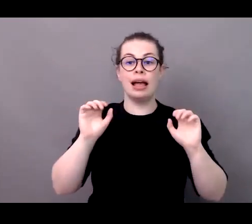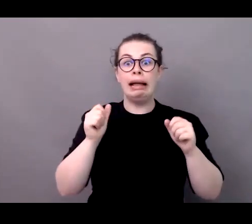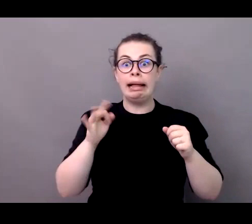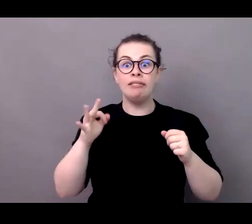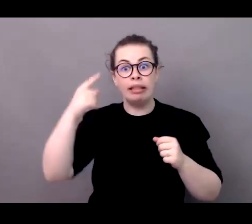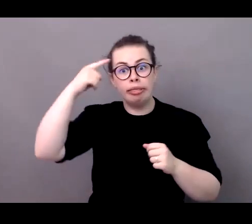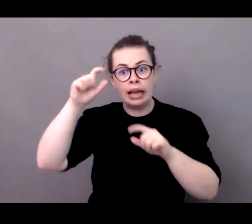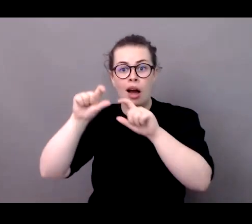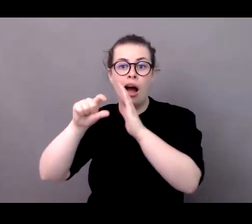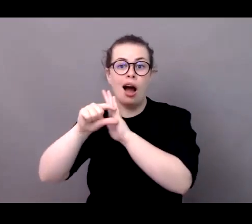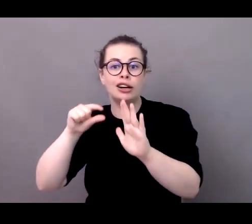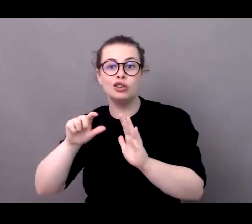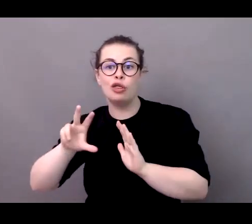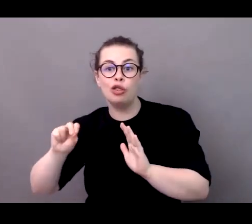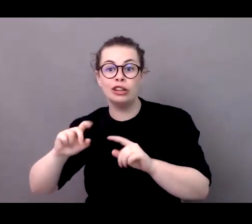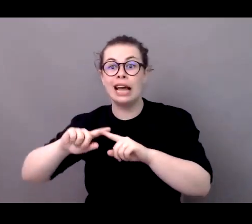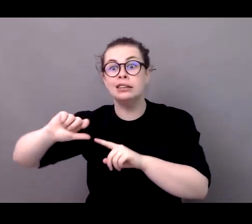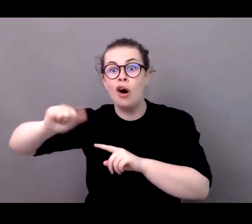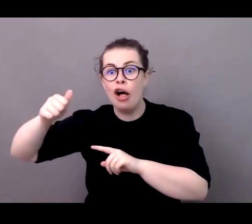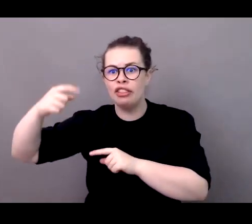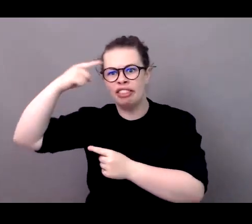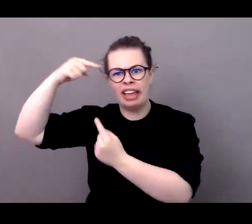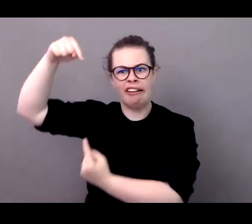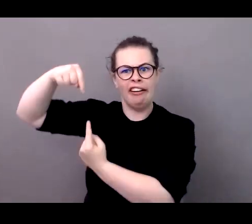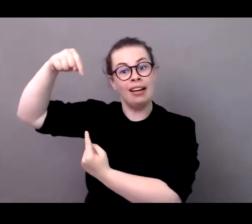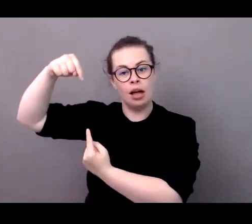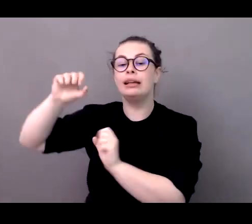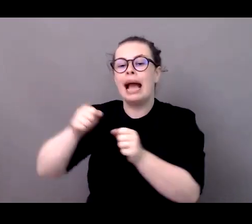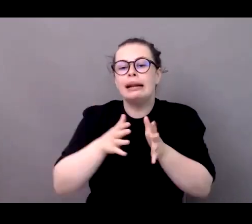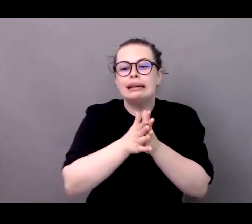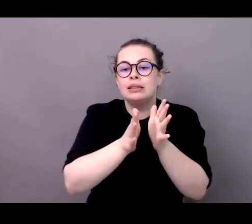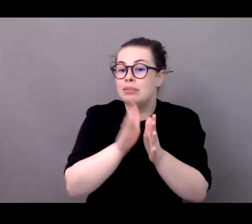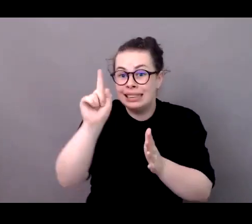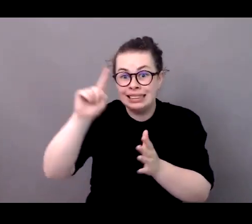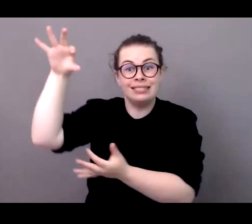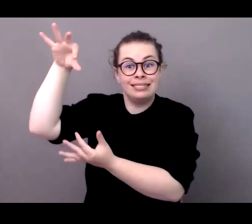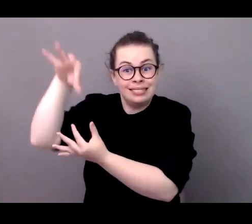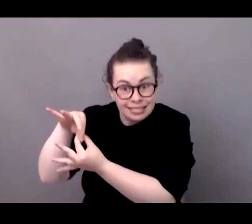Article 30 and other articles in a way that respects the human rights of all disabled people.